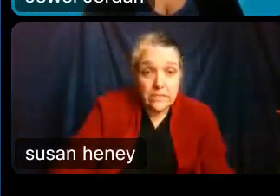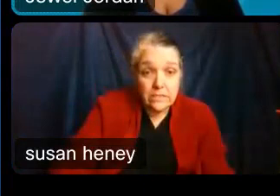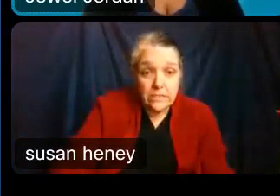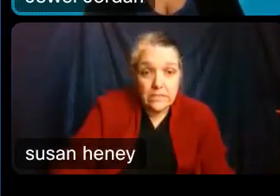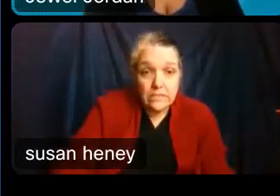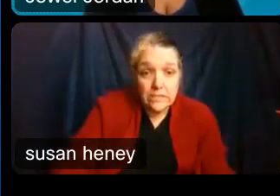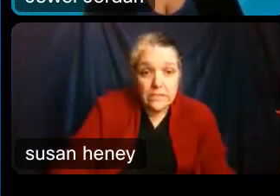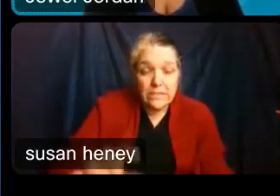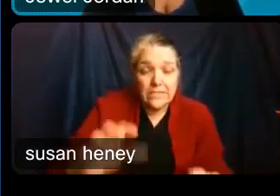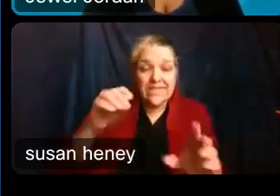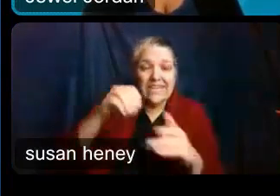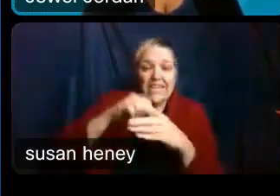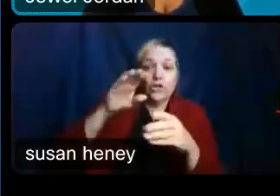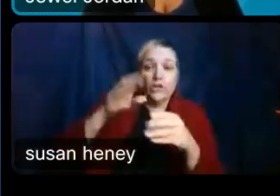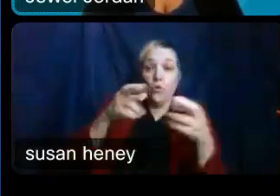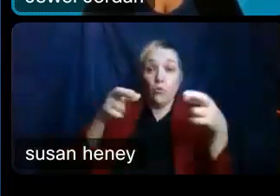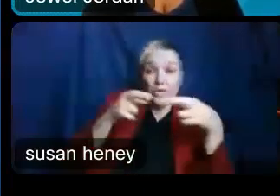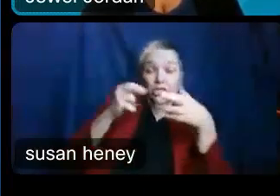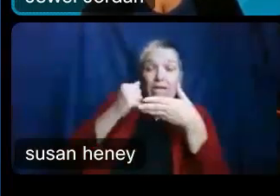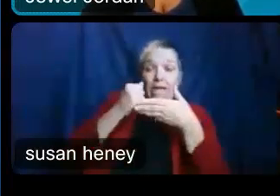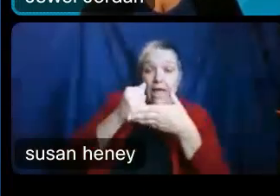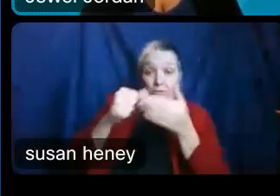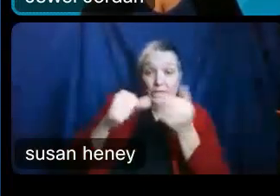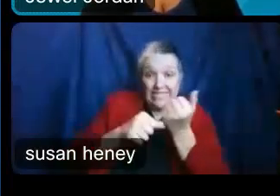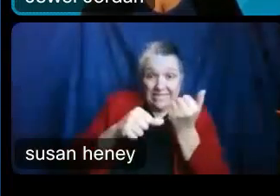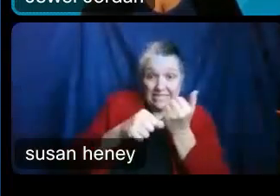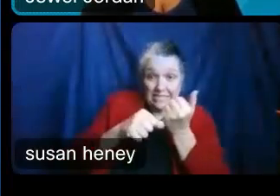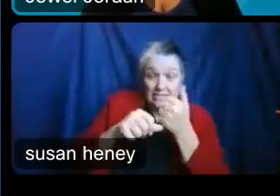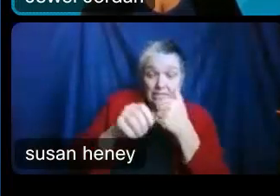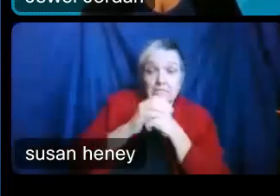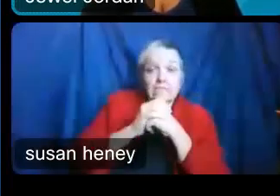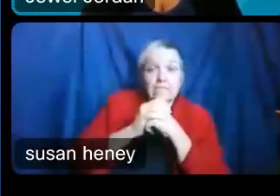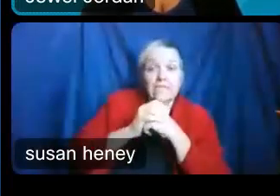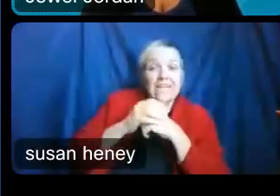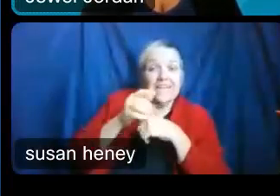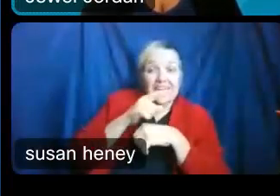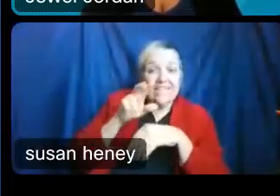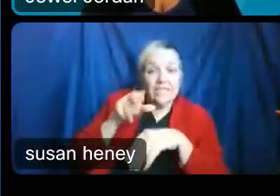you with assistance with Census Bureau data. These specialists usually provide help in